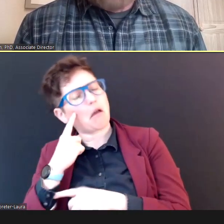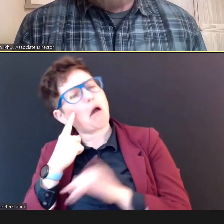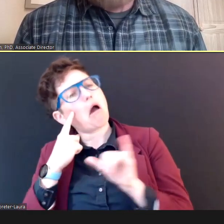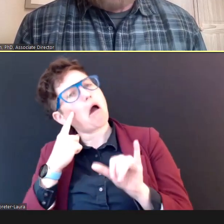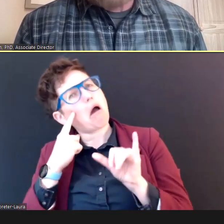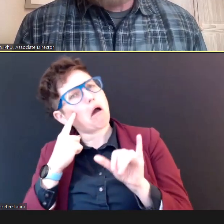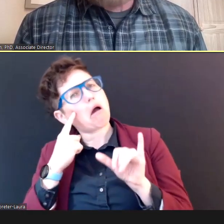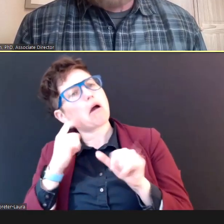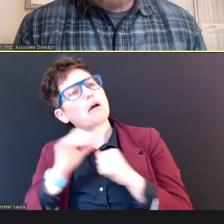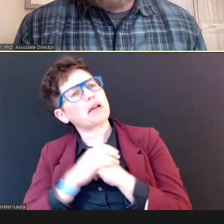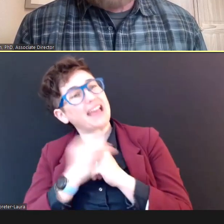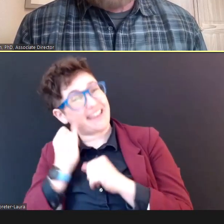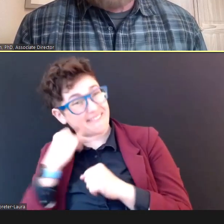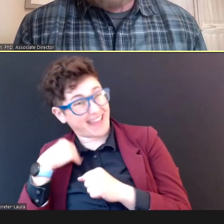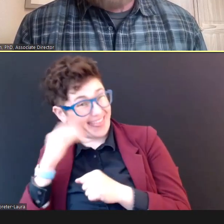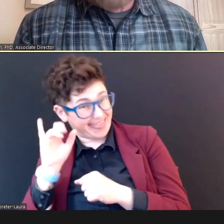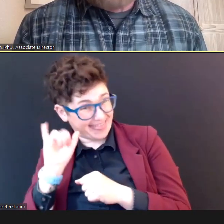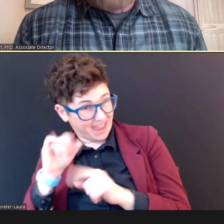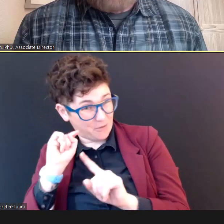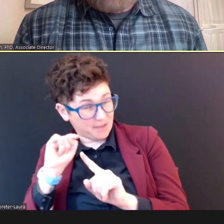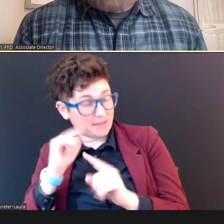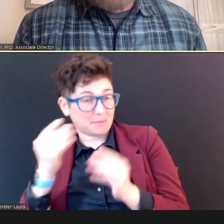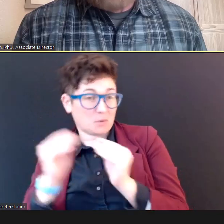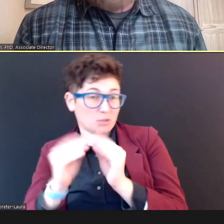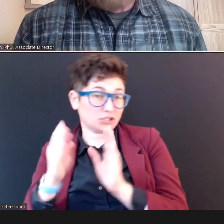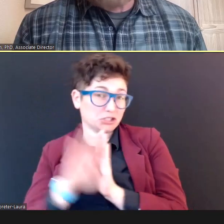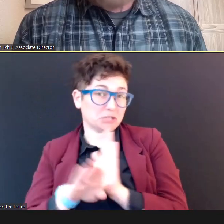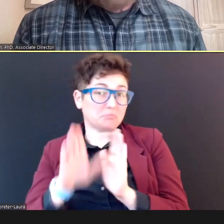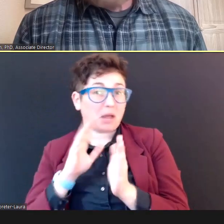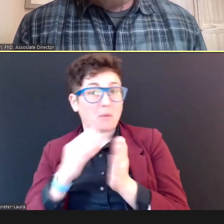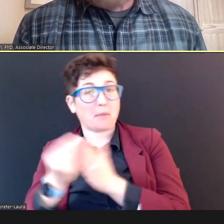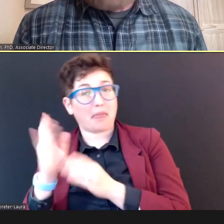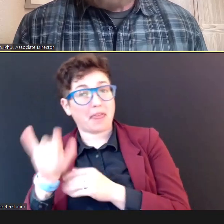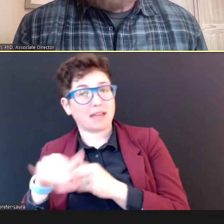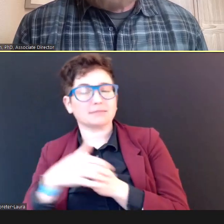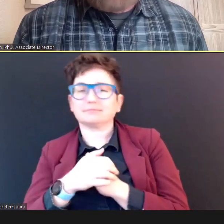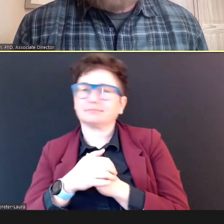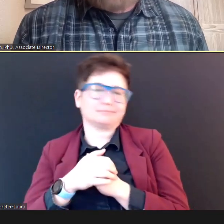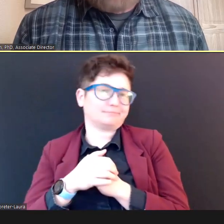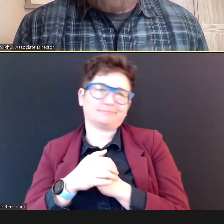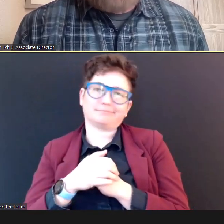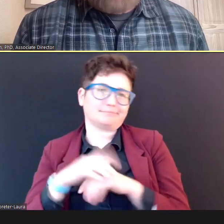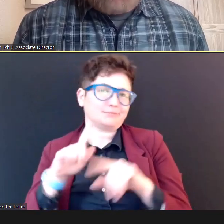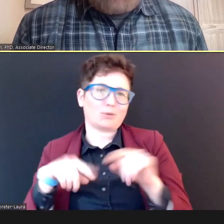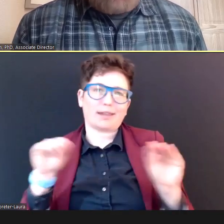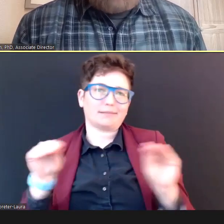have that screener they're cheaper I'll